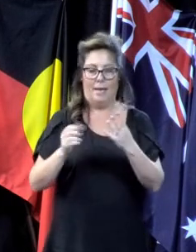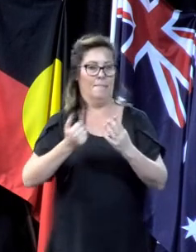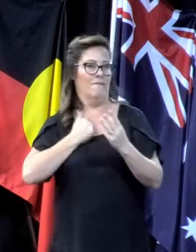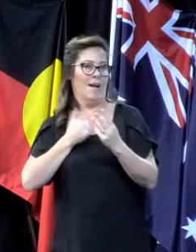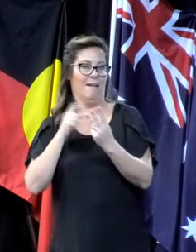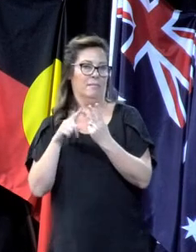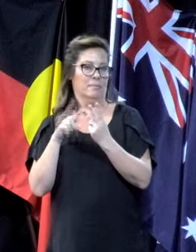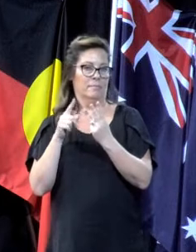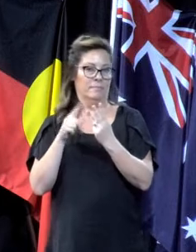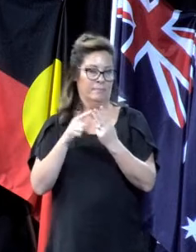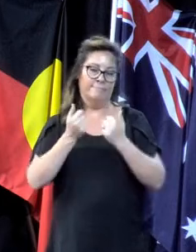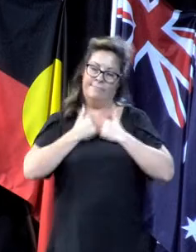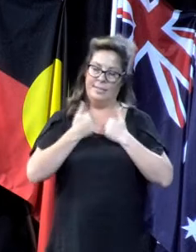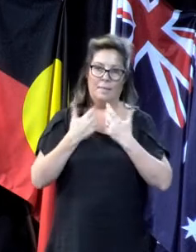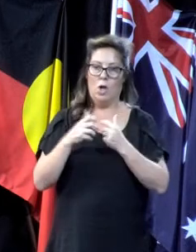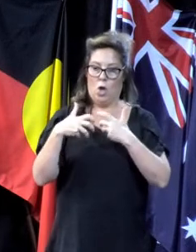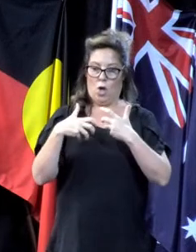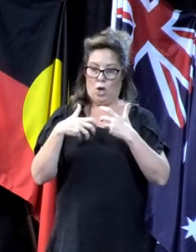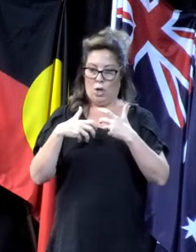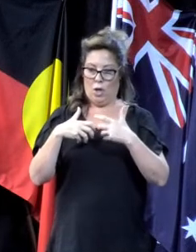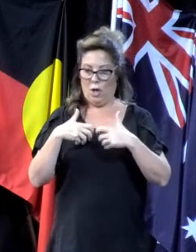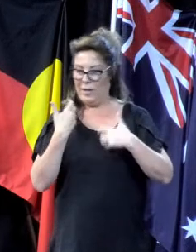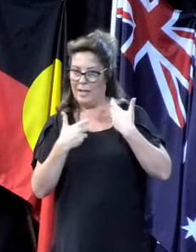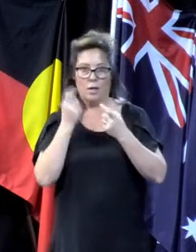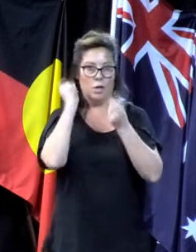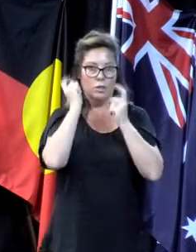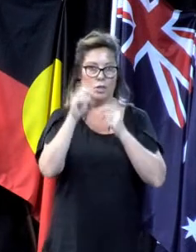Complaints are dealt with by the most appropriate person